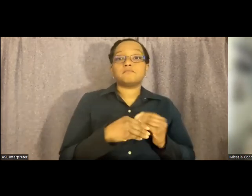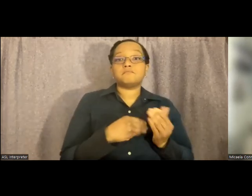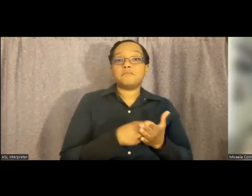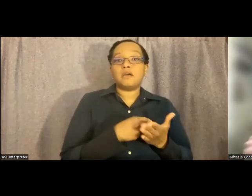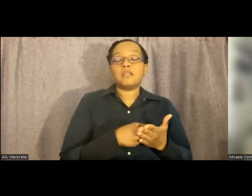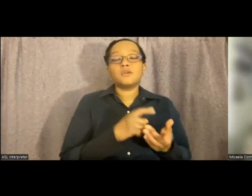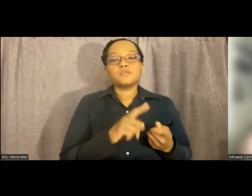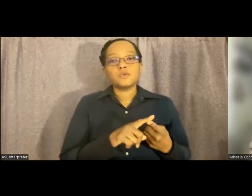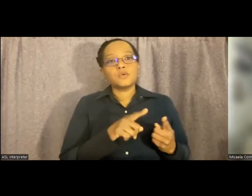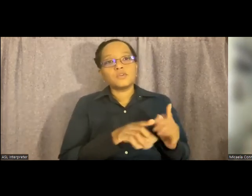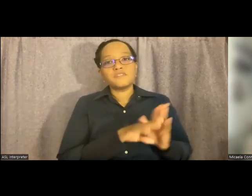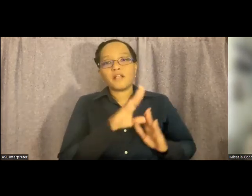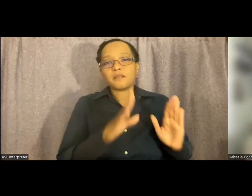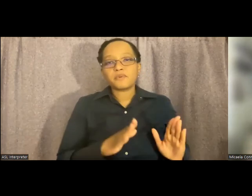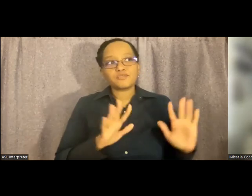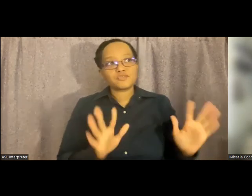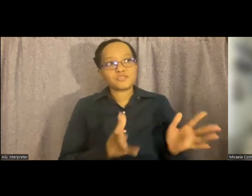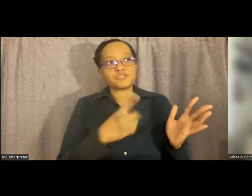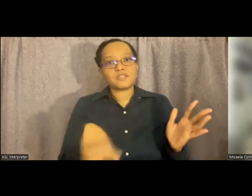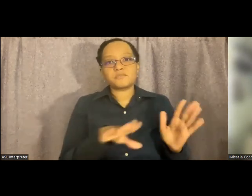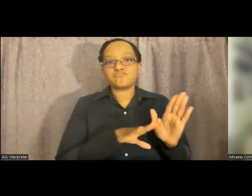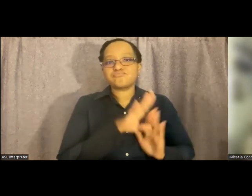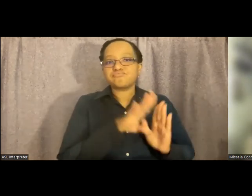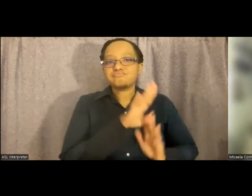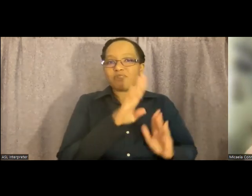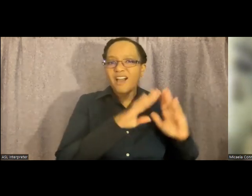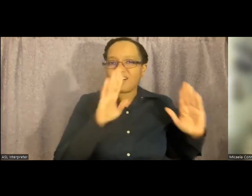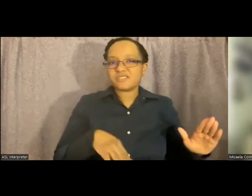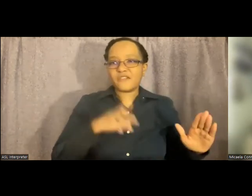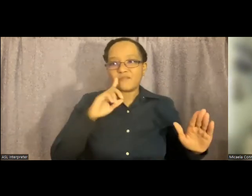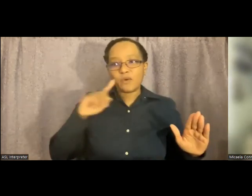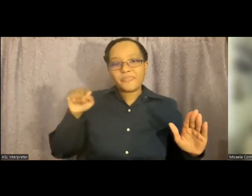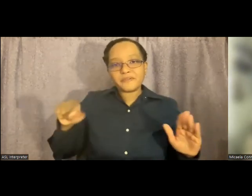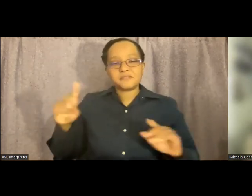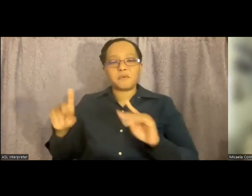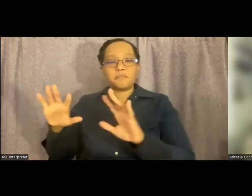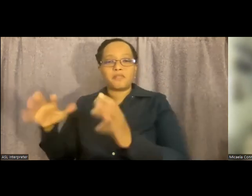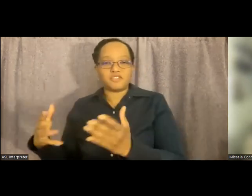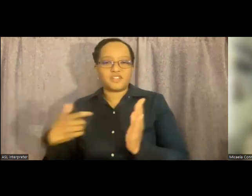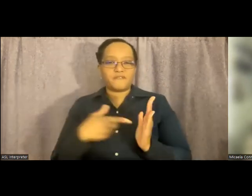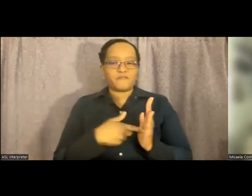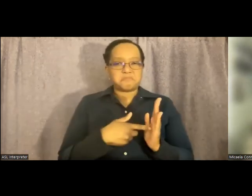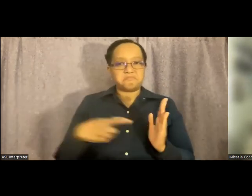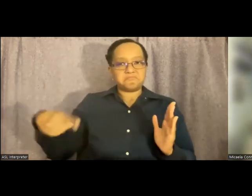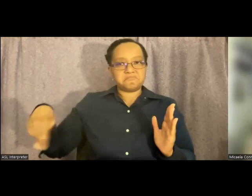them and asked them at the population about affordability levels that they need.